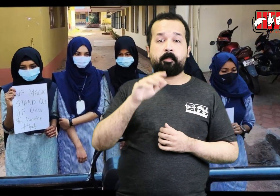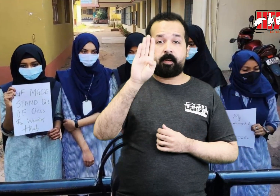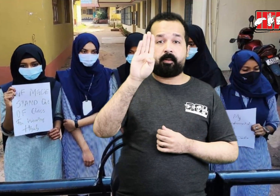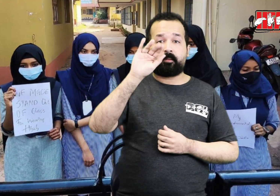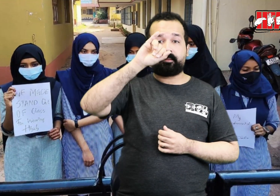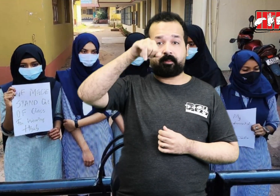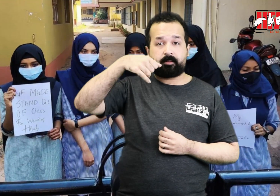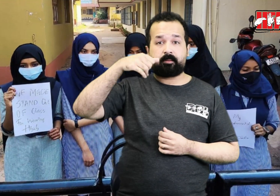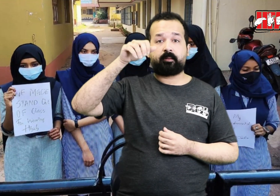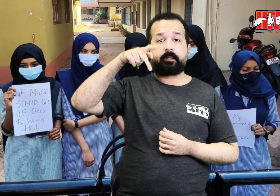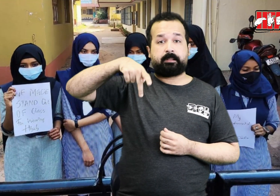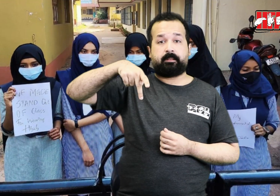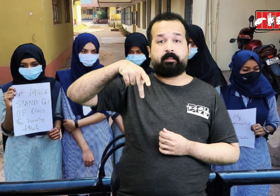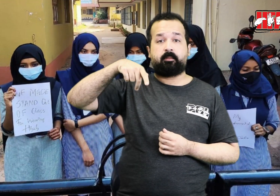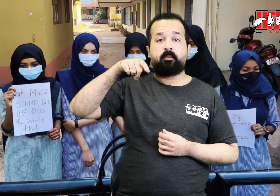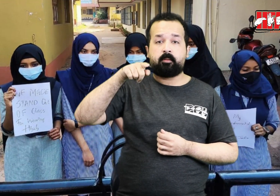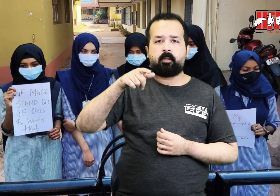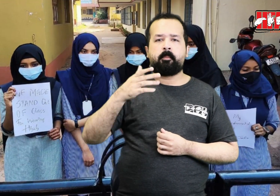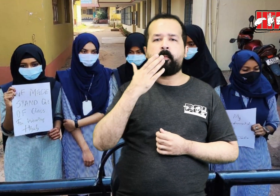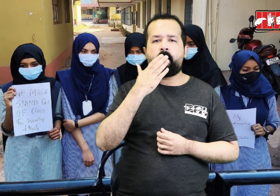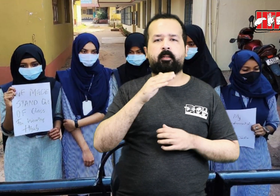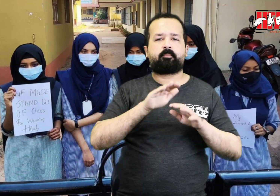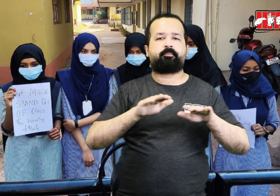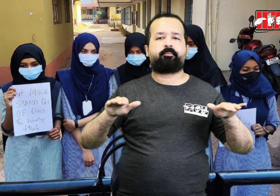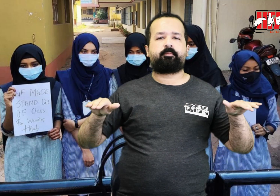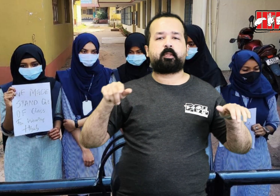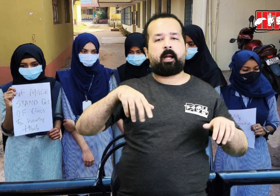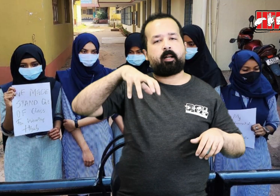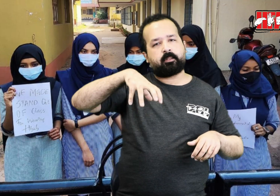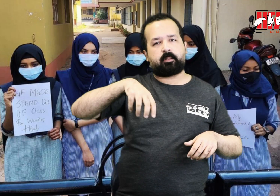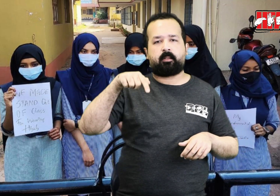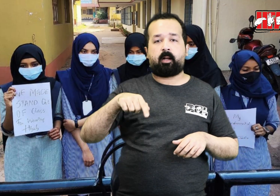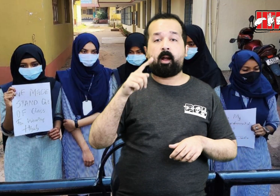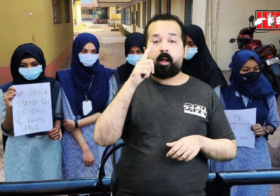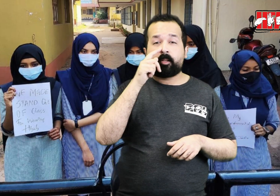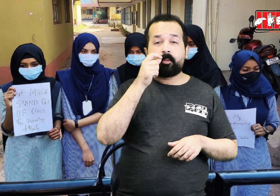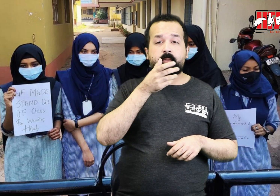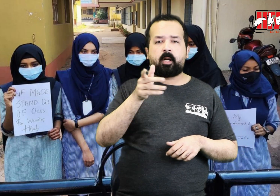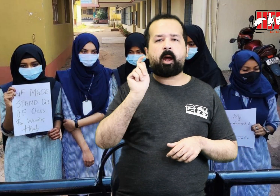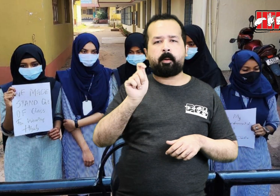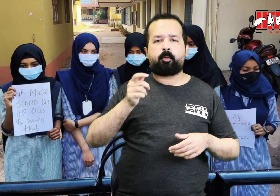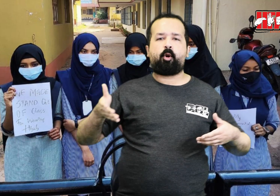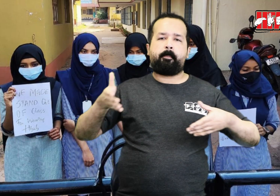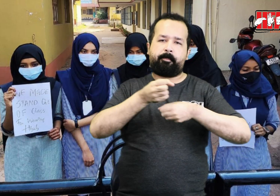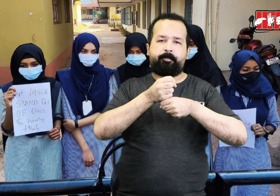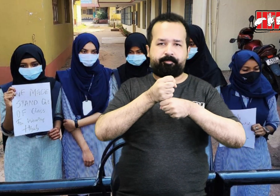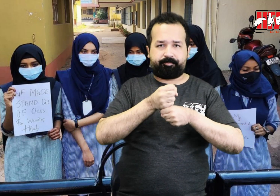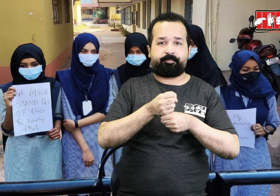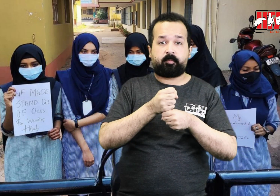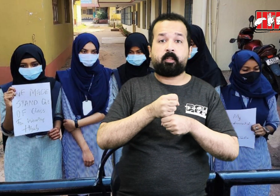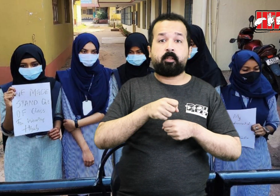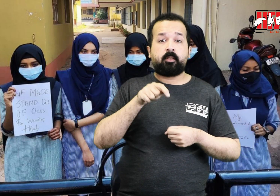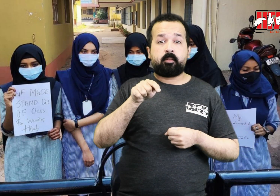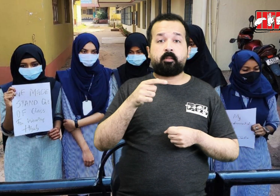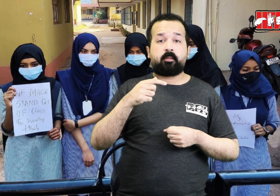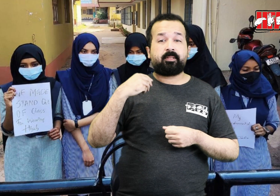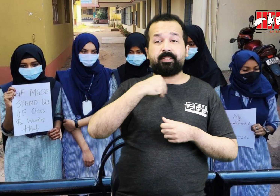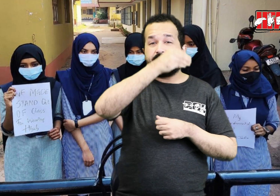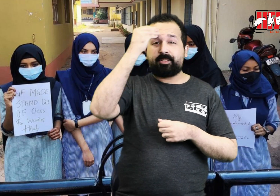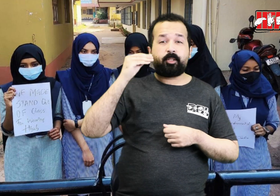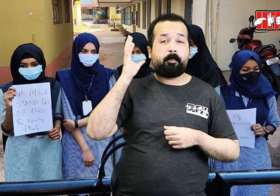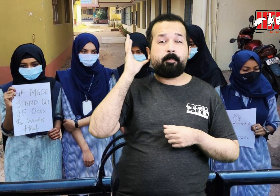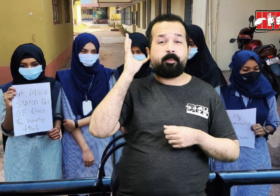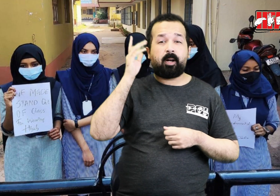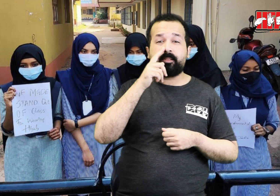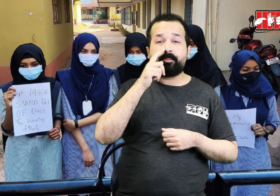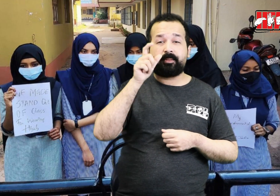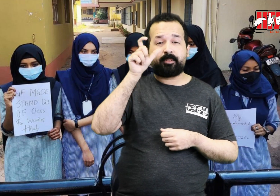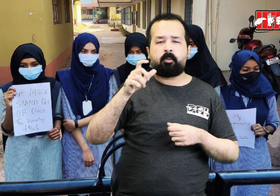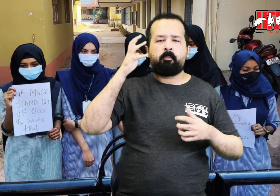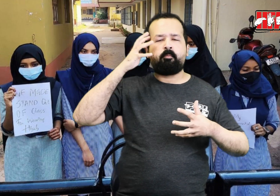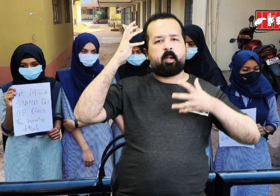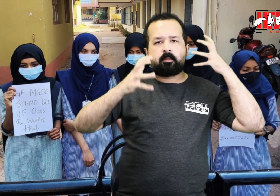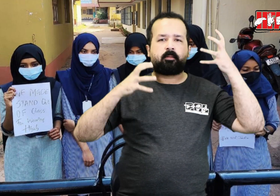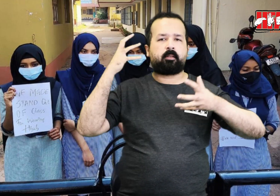activists of BJP's student wing tried to harass girls wearing hijab